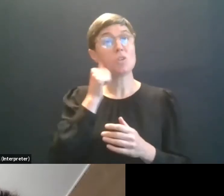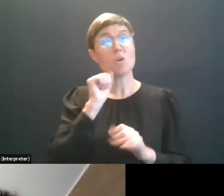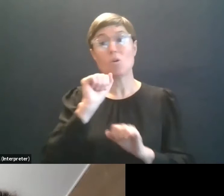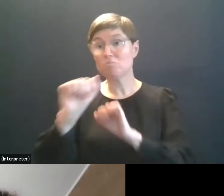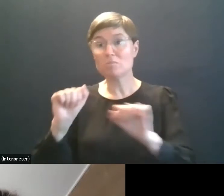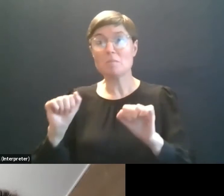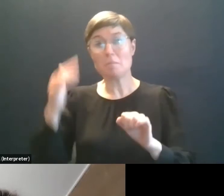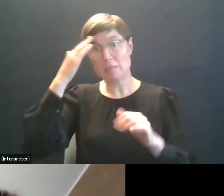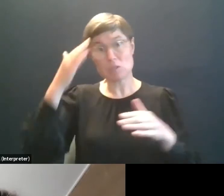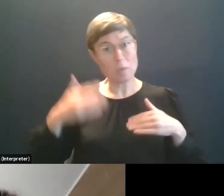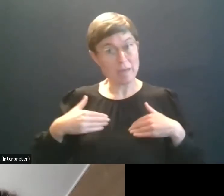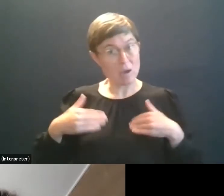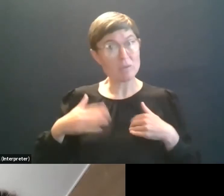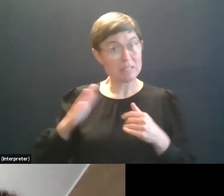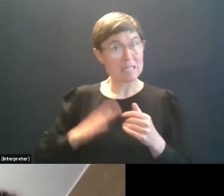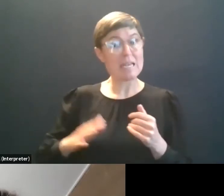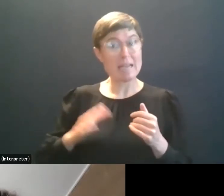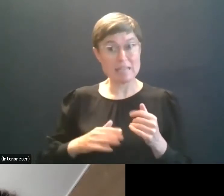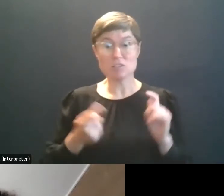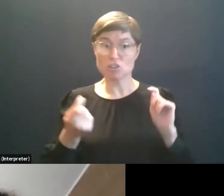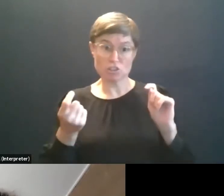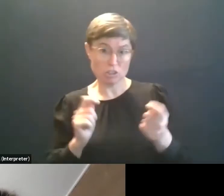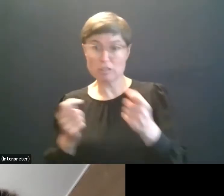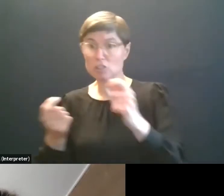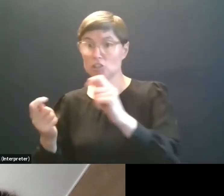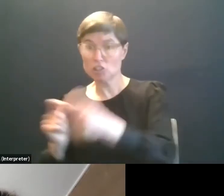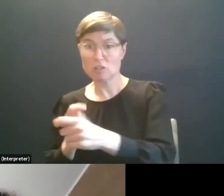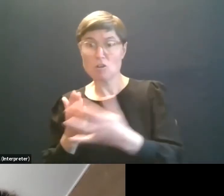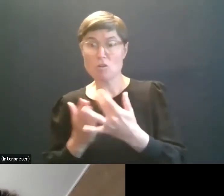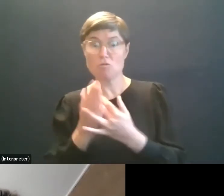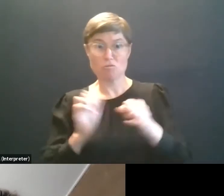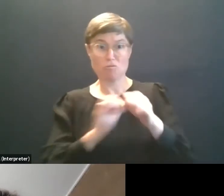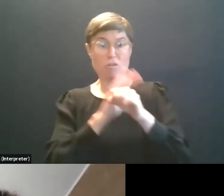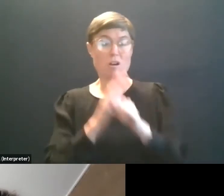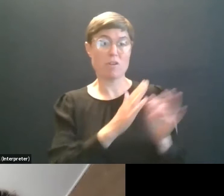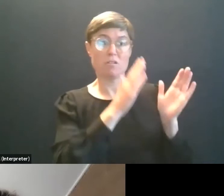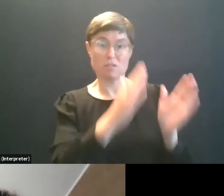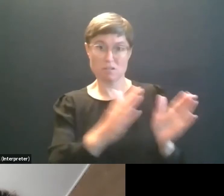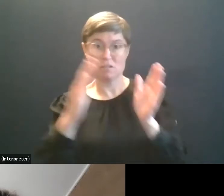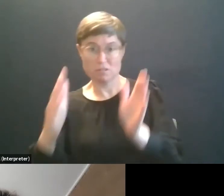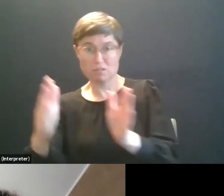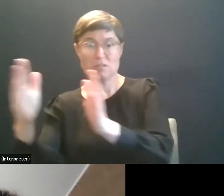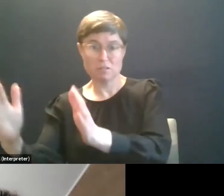needs are continuing to evolve as the pandemic goes through its various stages. We are very